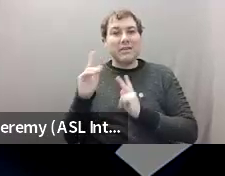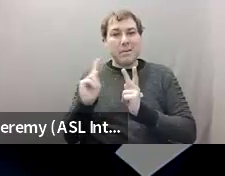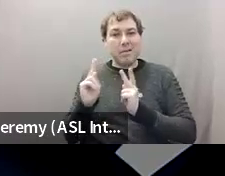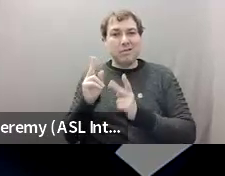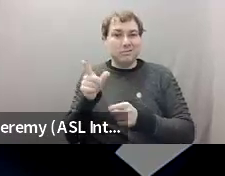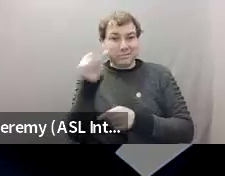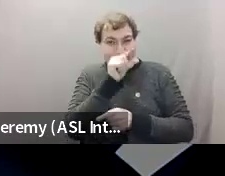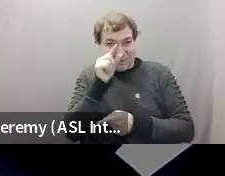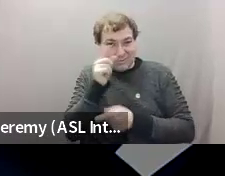Jen Hawkinson: And